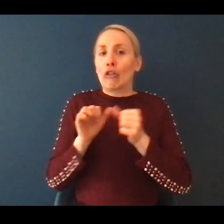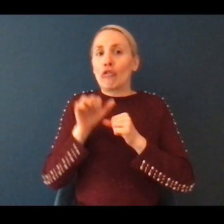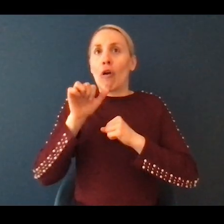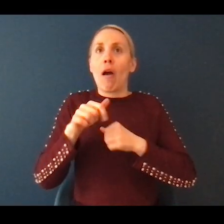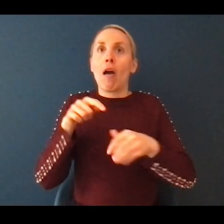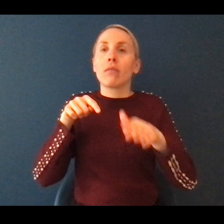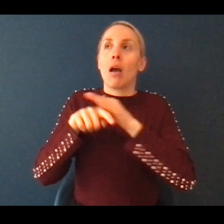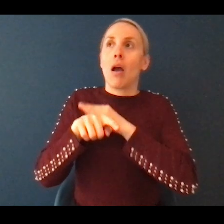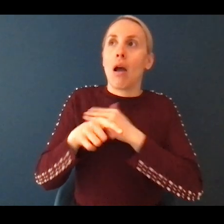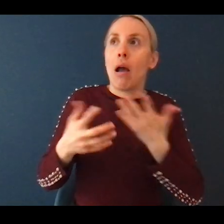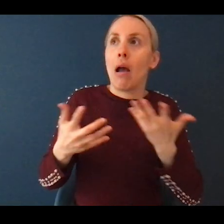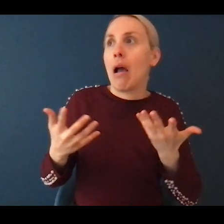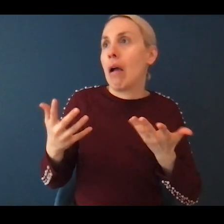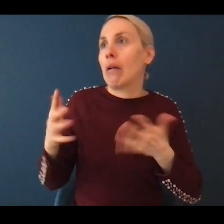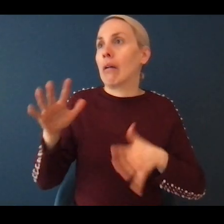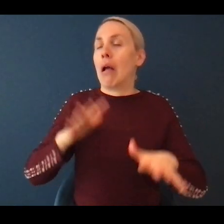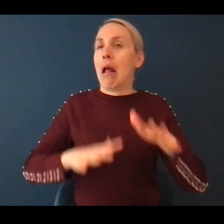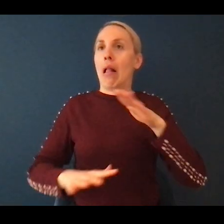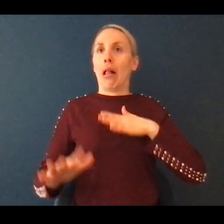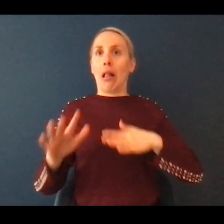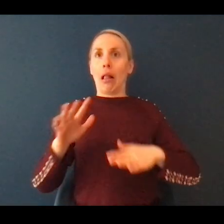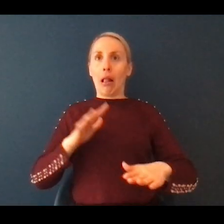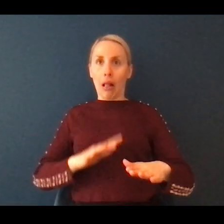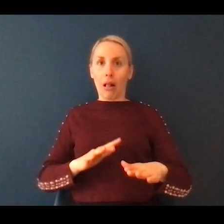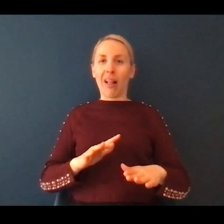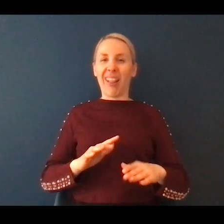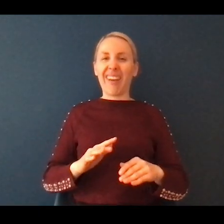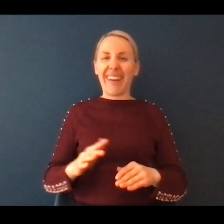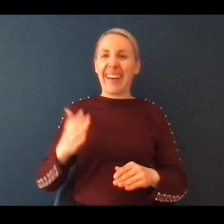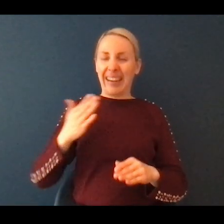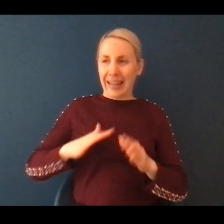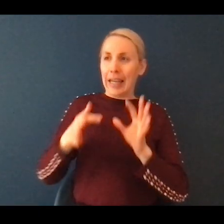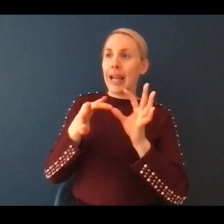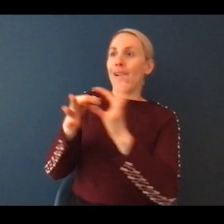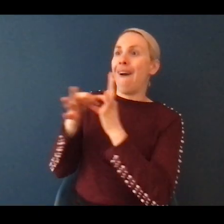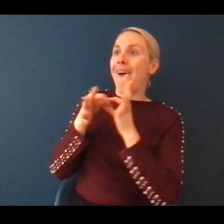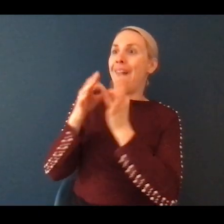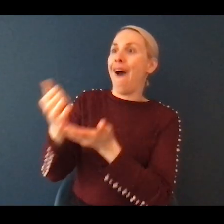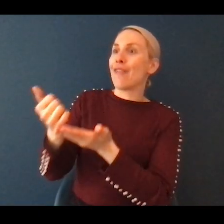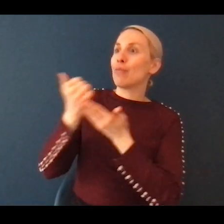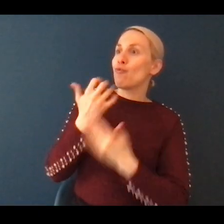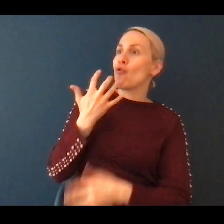have some support around you feel like you're brave enough to take risks and try things